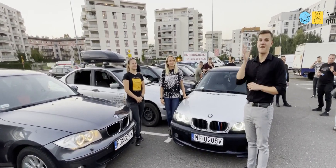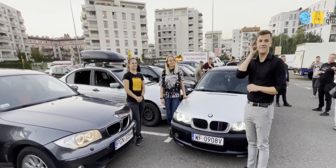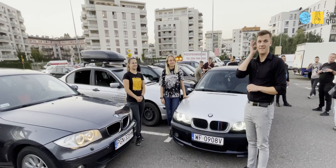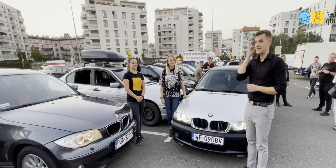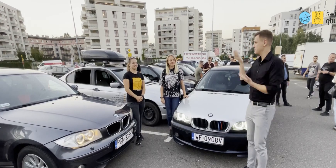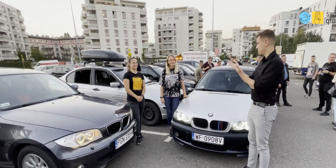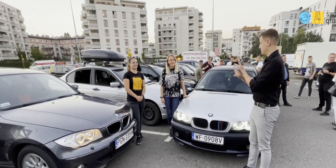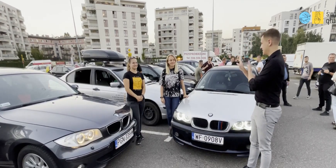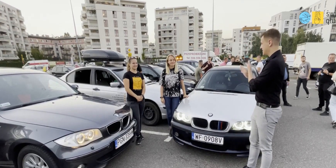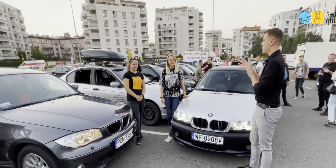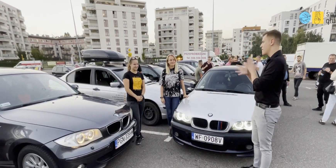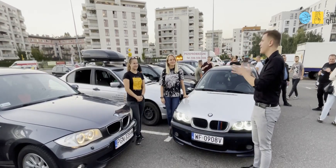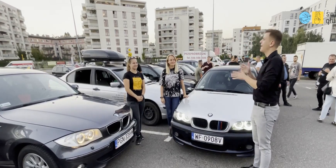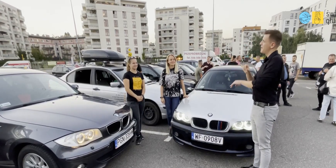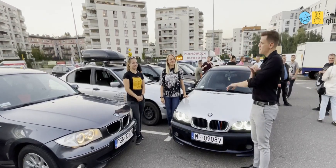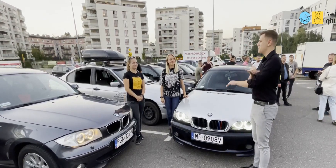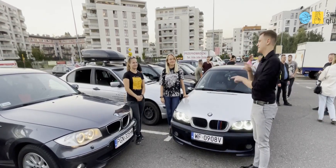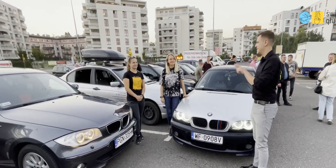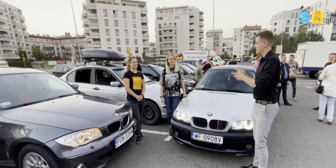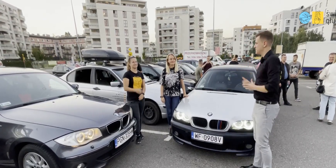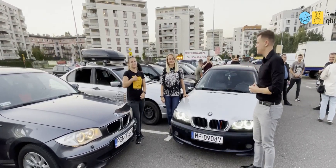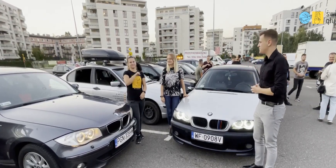And here please - 2 girls - please introduce yourselves.